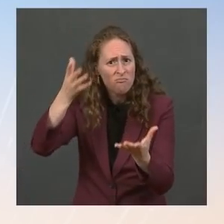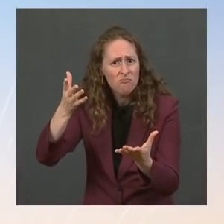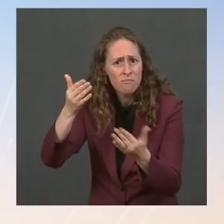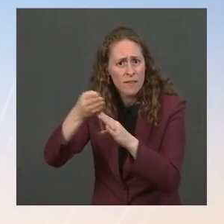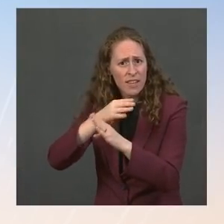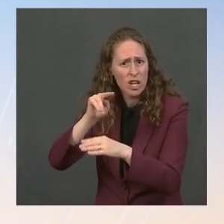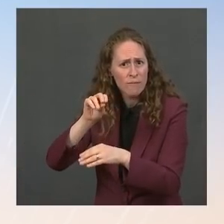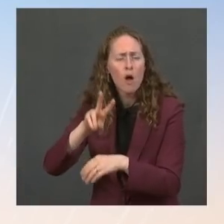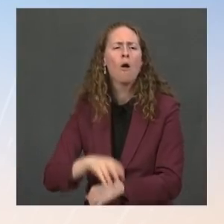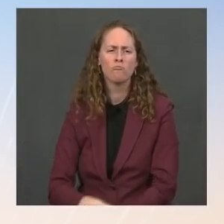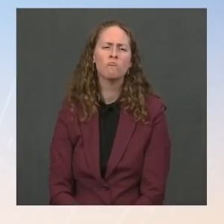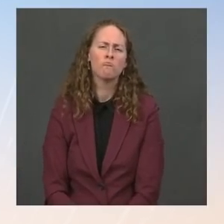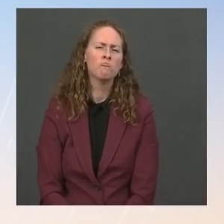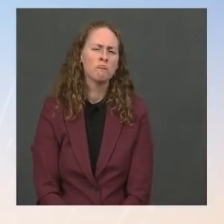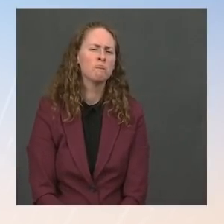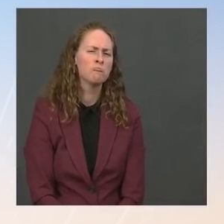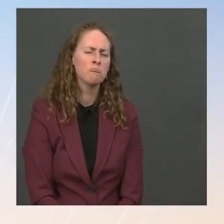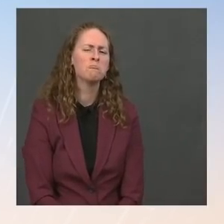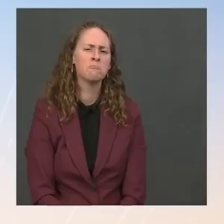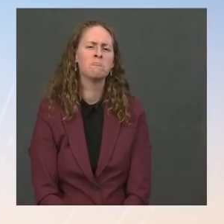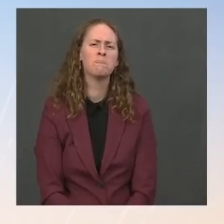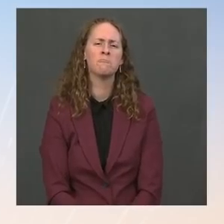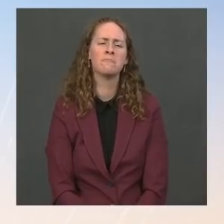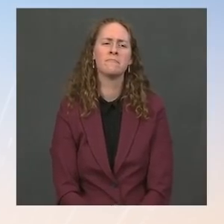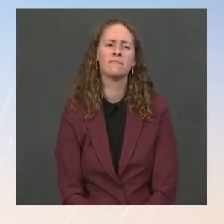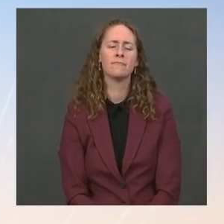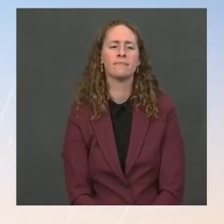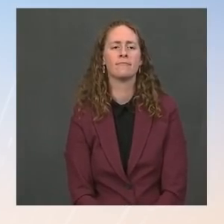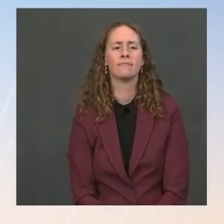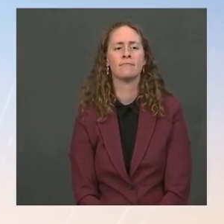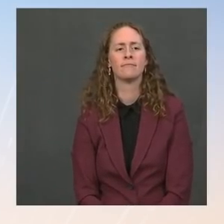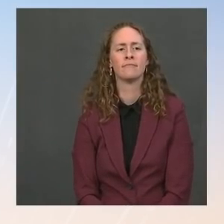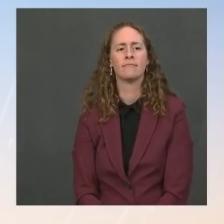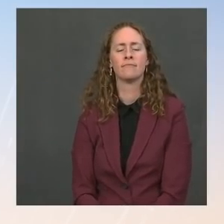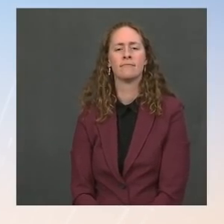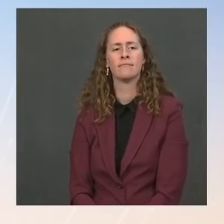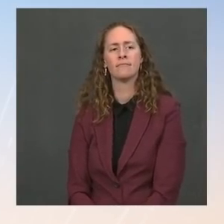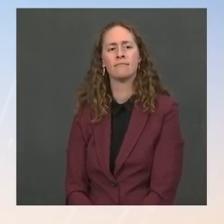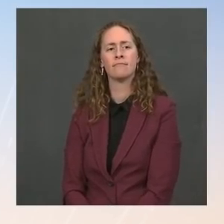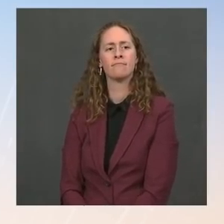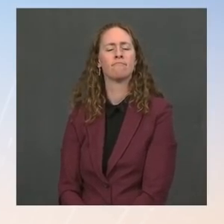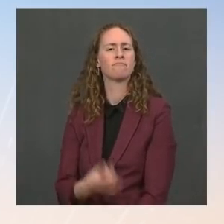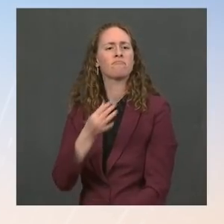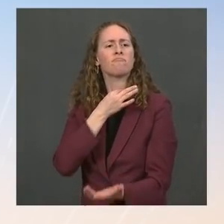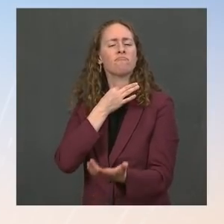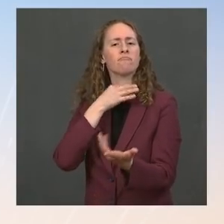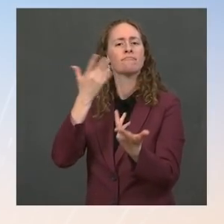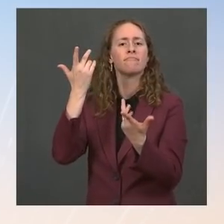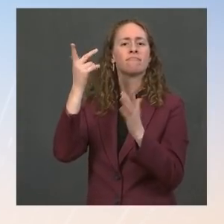Go ahead. The Press: Yeah, just a technical thing on the international travel policy. You talk about unvaccinated Americans;